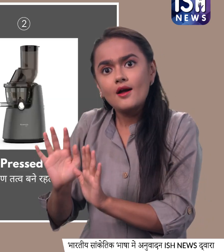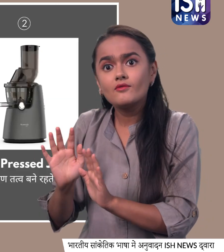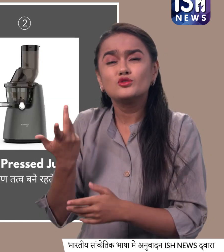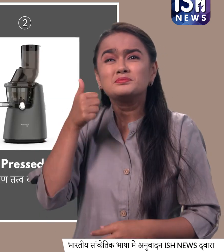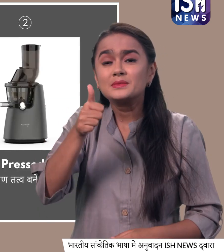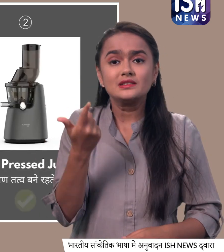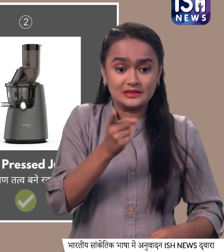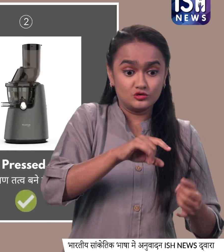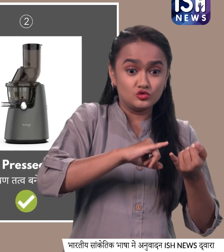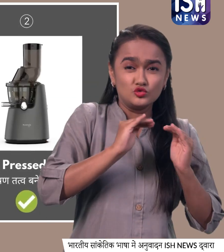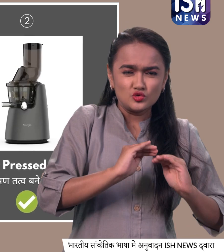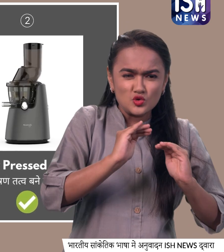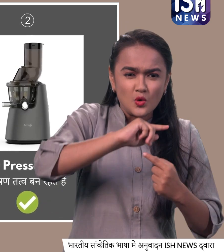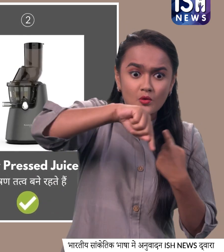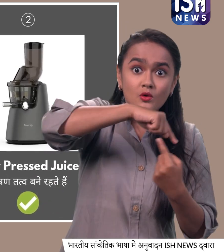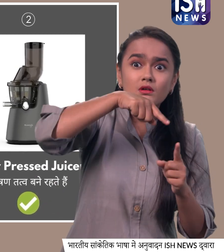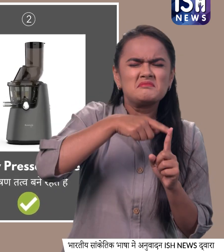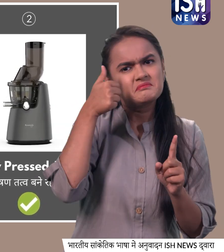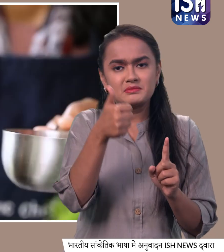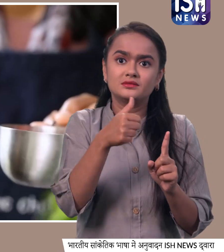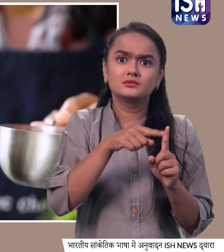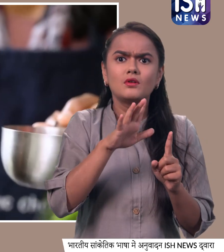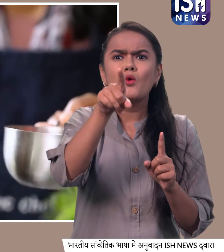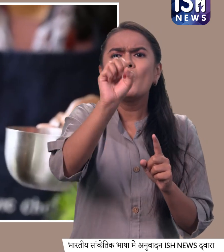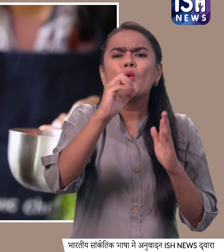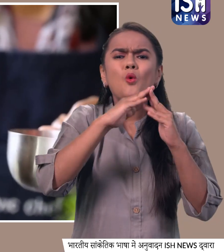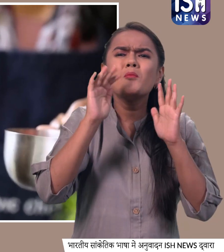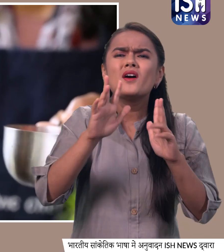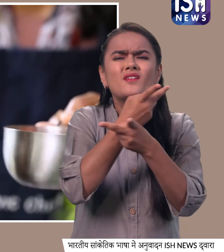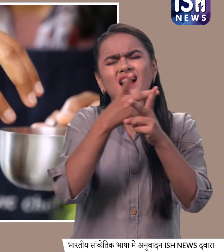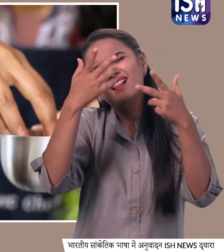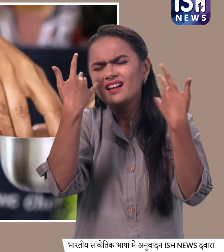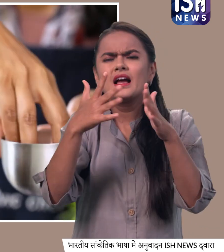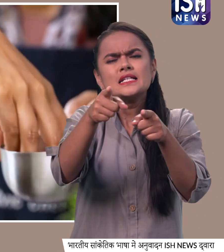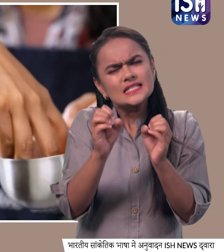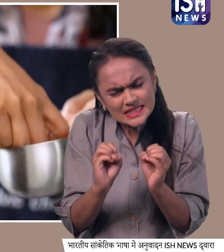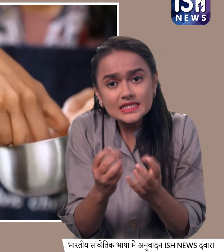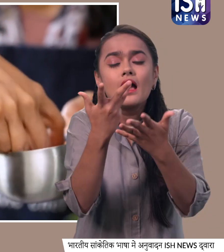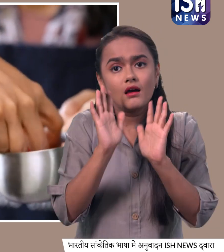So the best is to use a slow-pressed juicer You can use any juicer that you have though